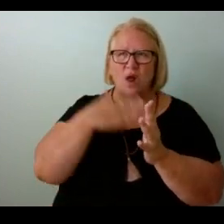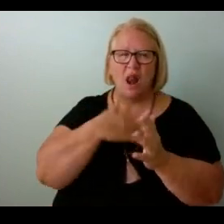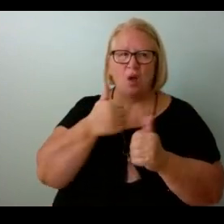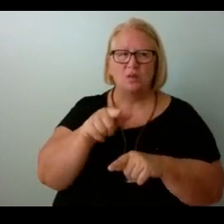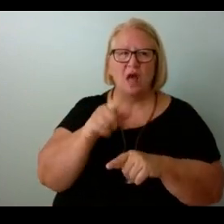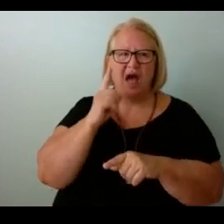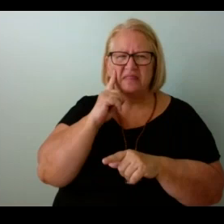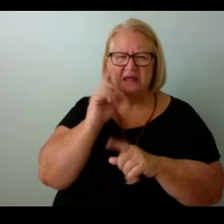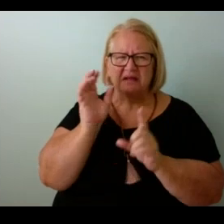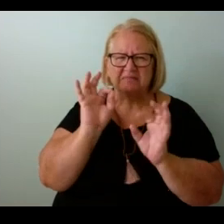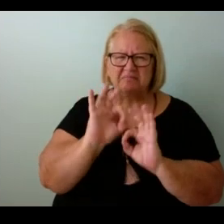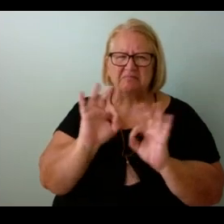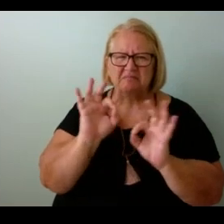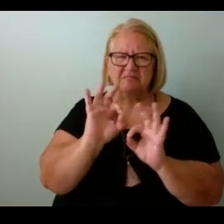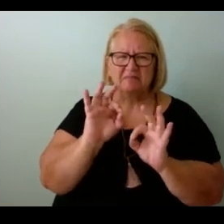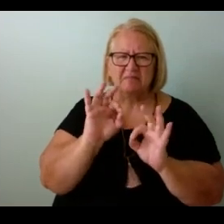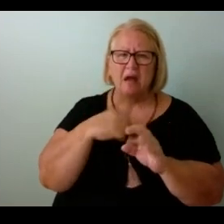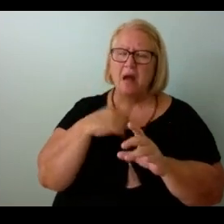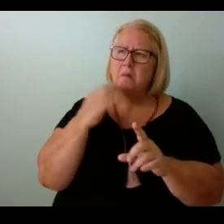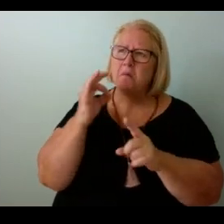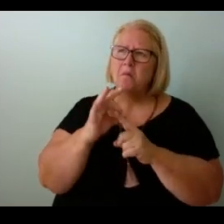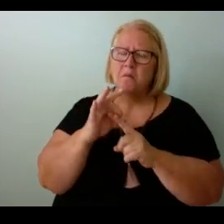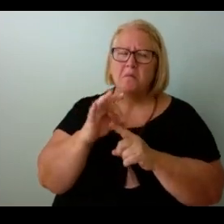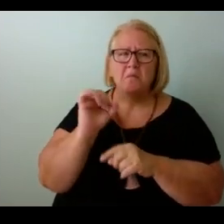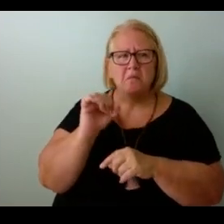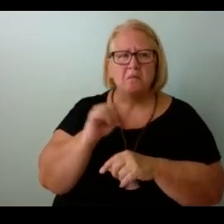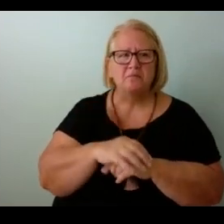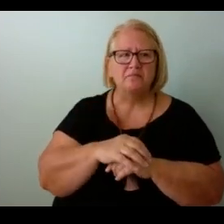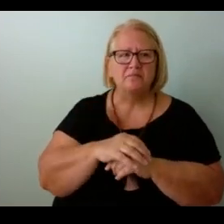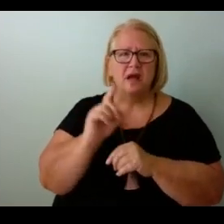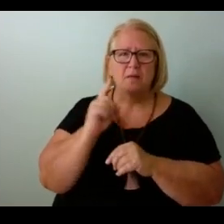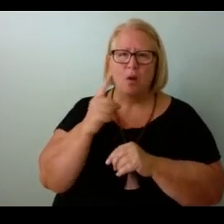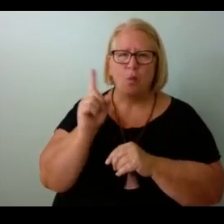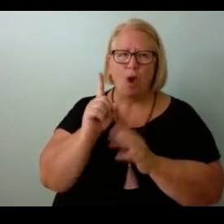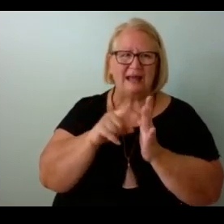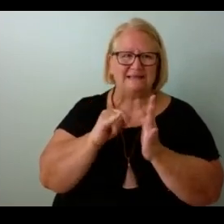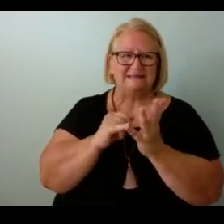I haven't seen it for quite some time. What is it? What's HEM?